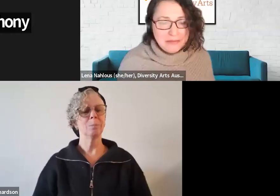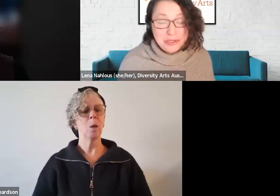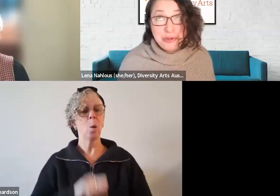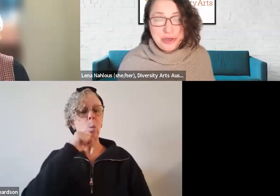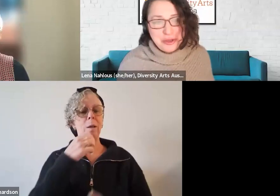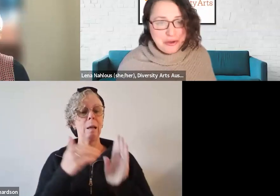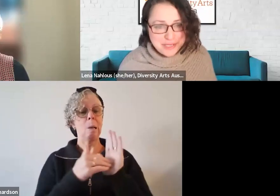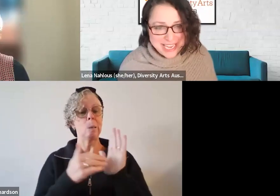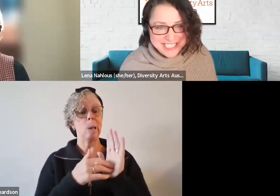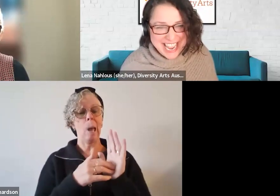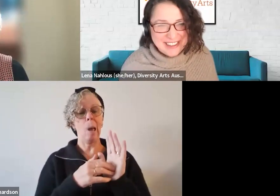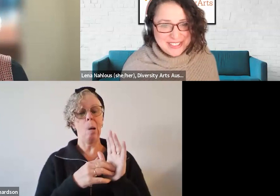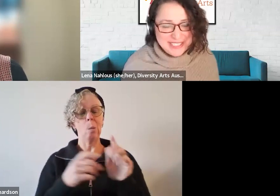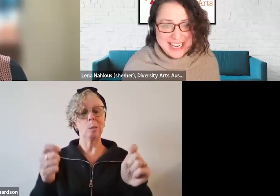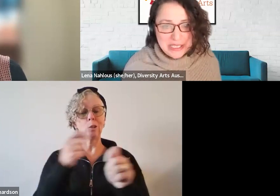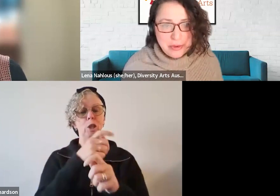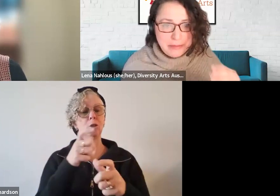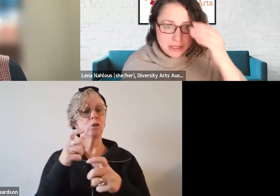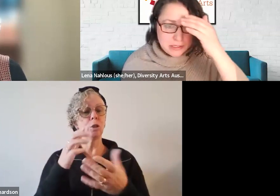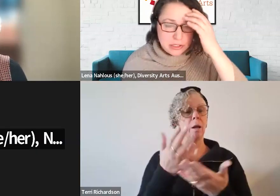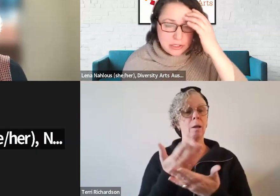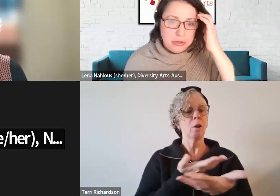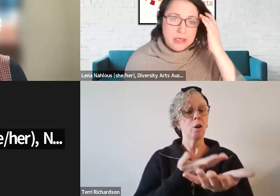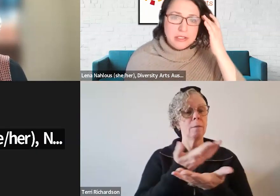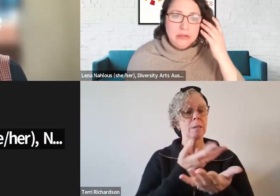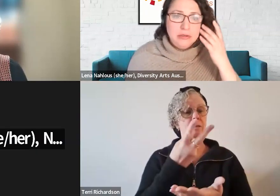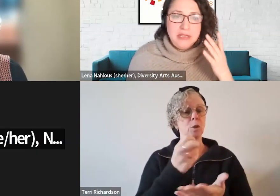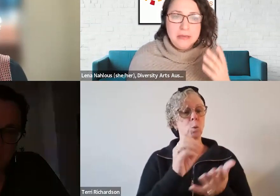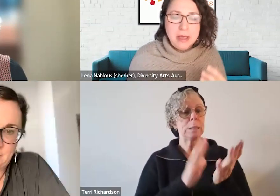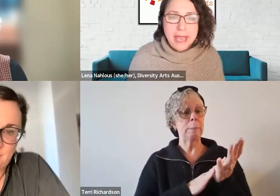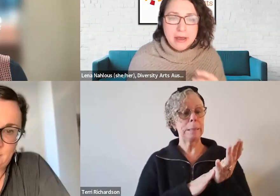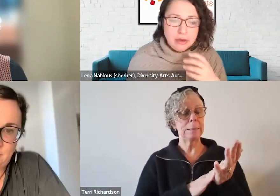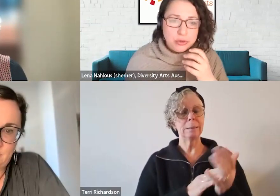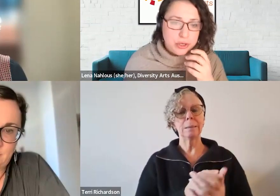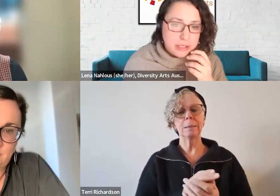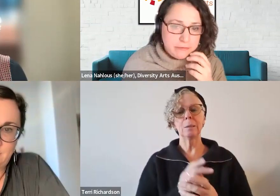turn the conversation now for the next 20 minutes to think about alternative models